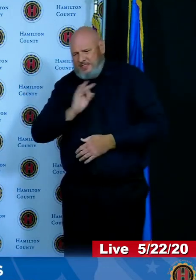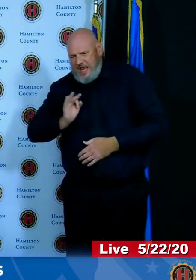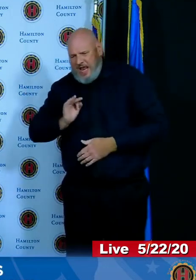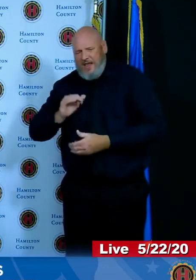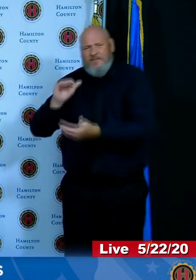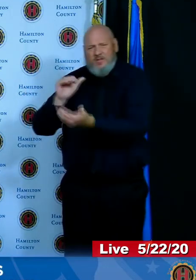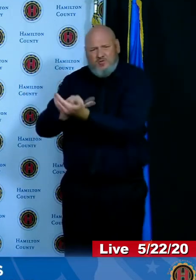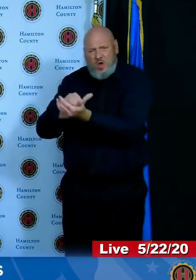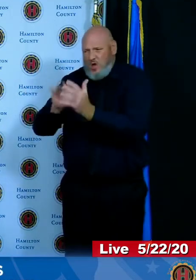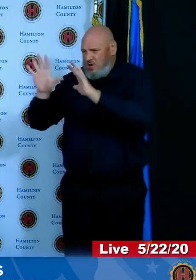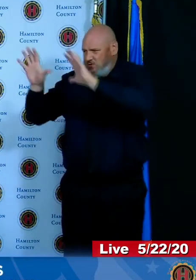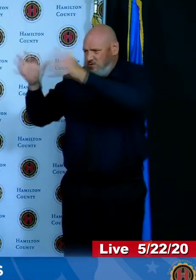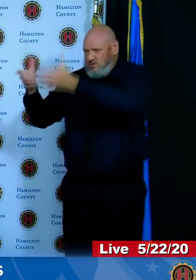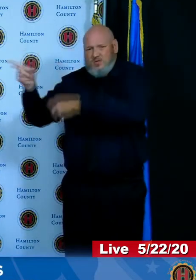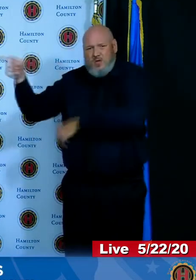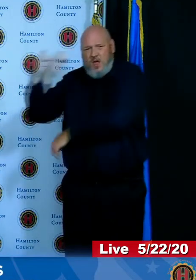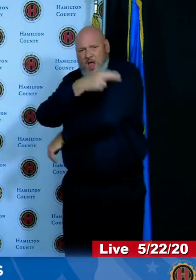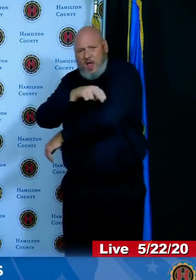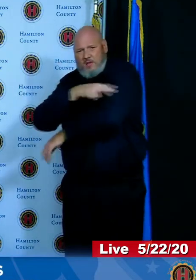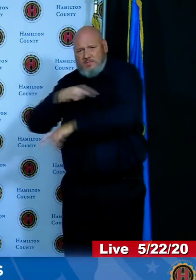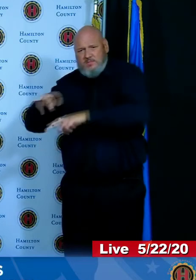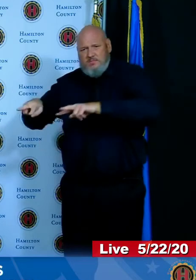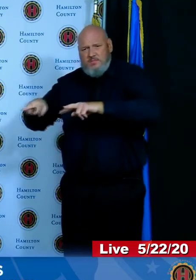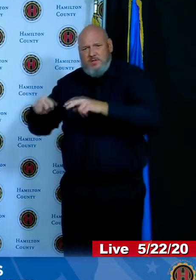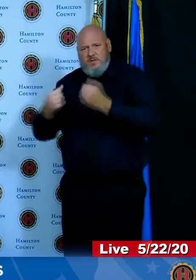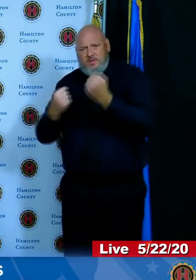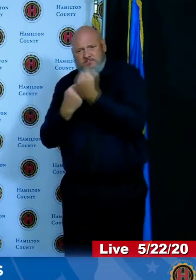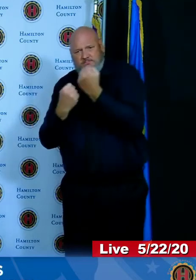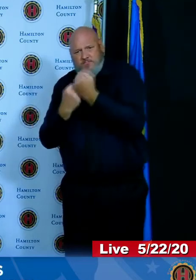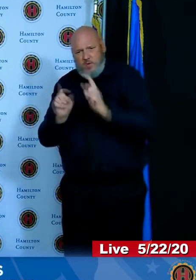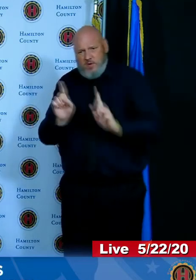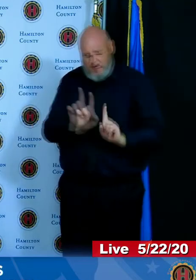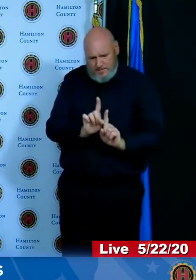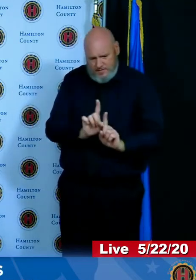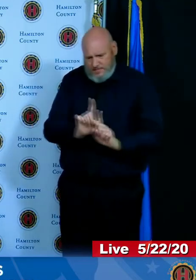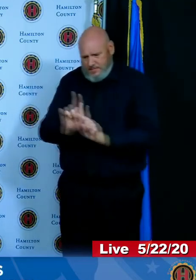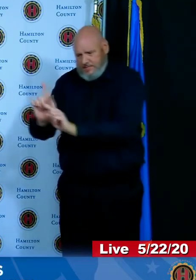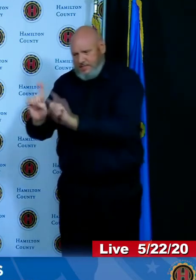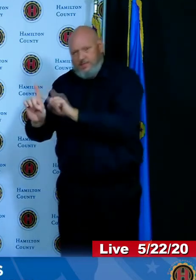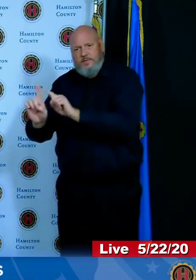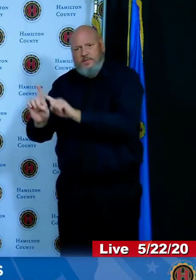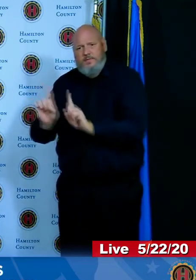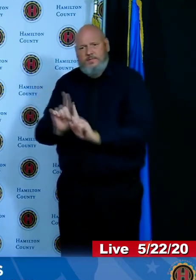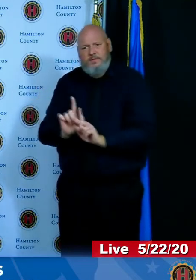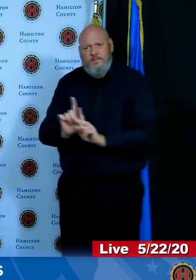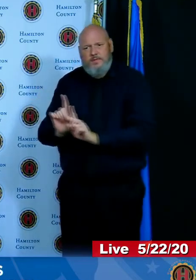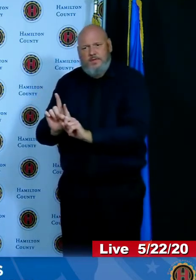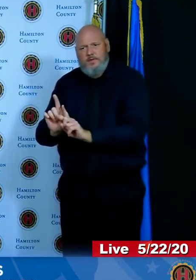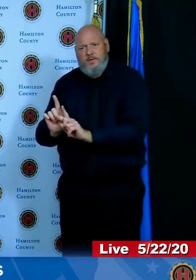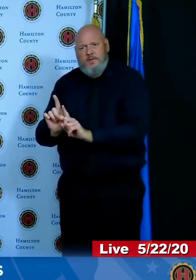patients admitted patients may have one support person or family member